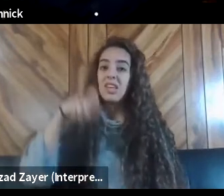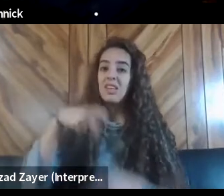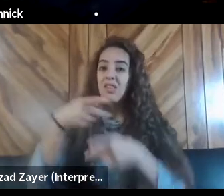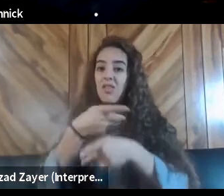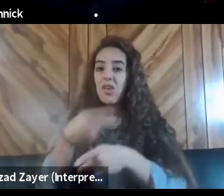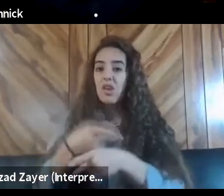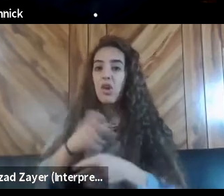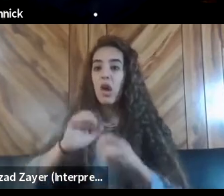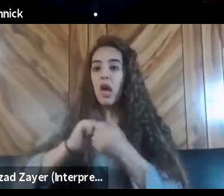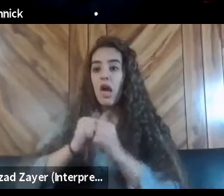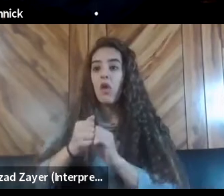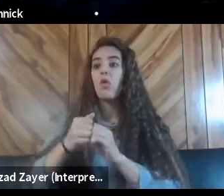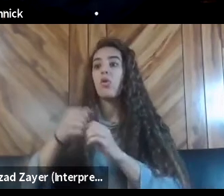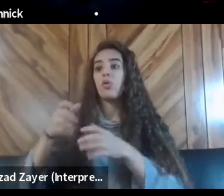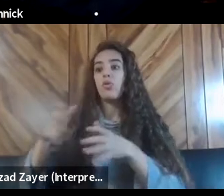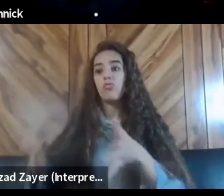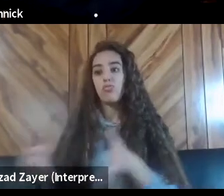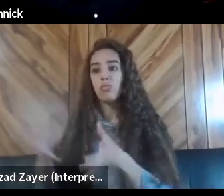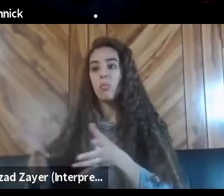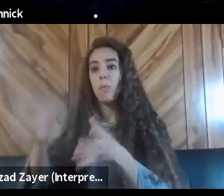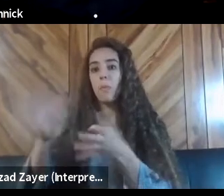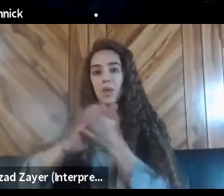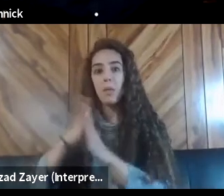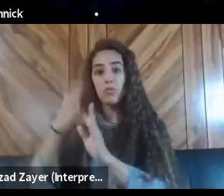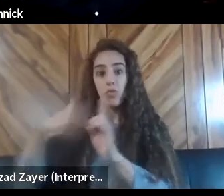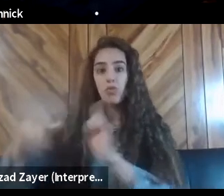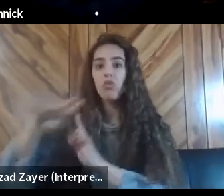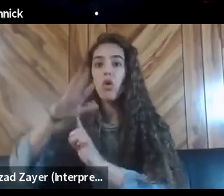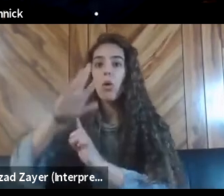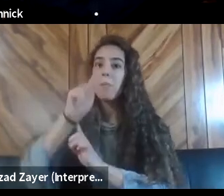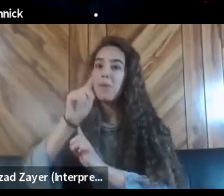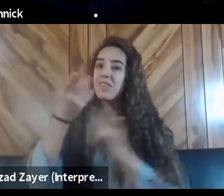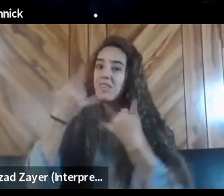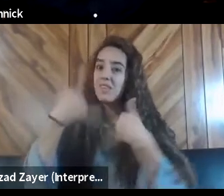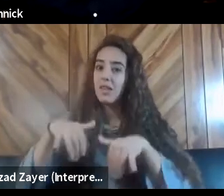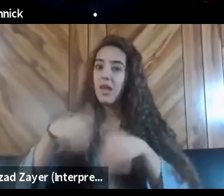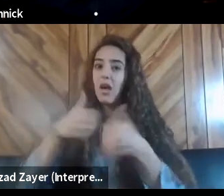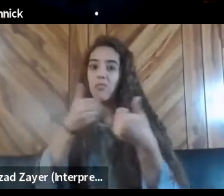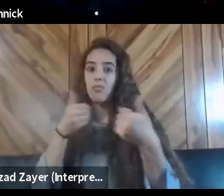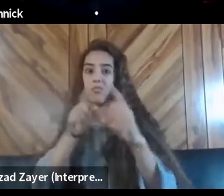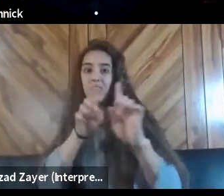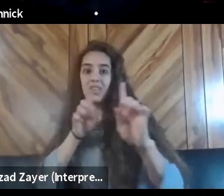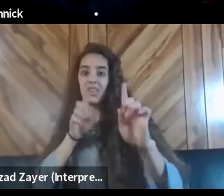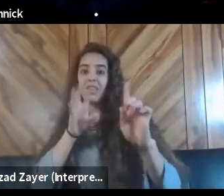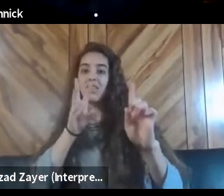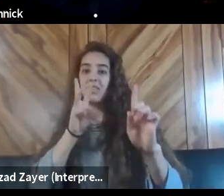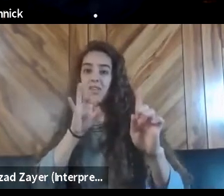saying six apart and not shaking anyone's hands. So it's really funny.